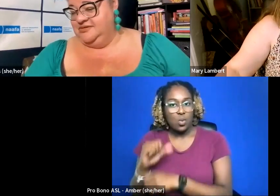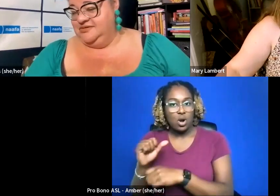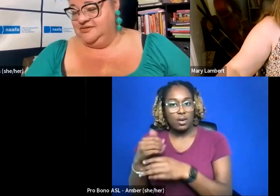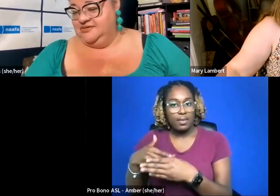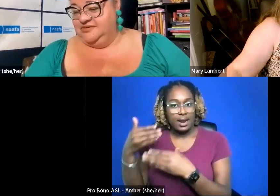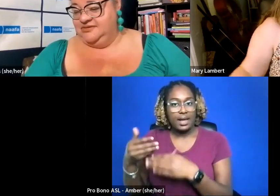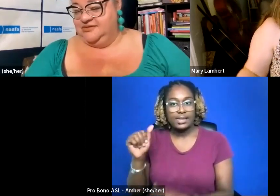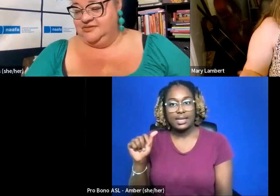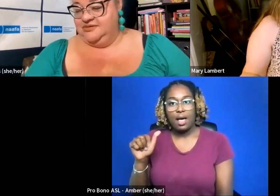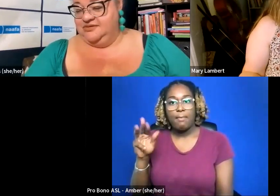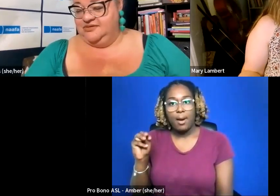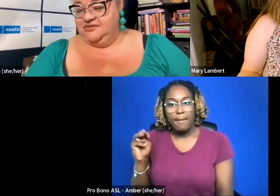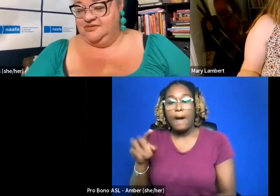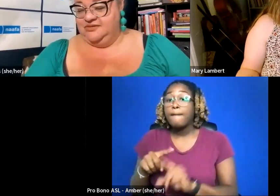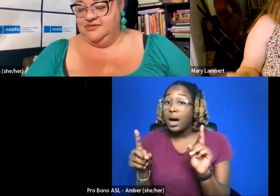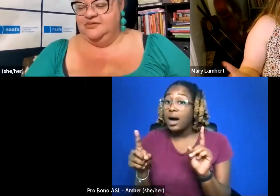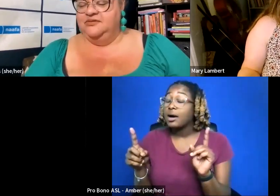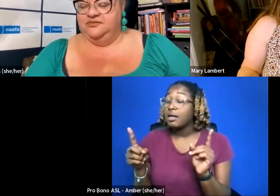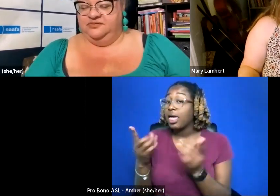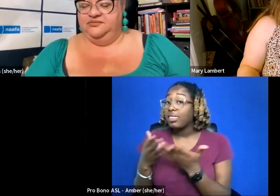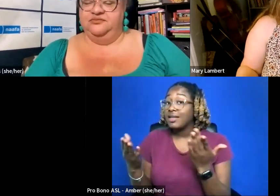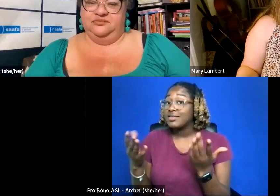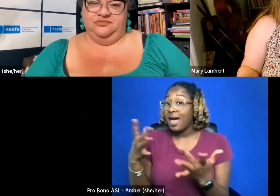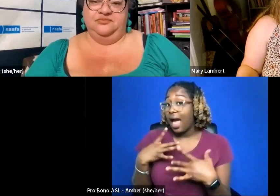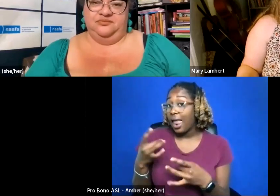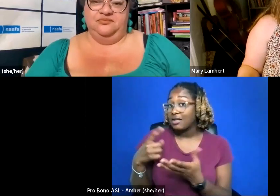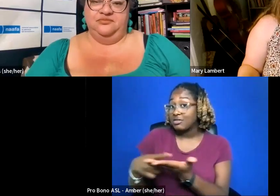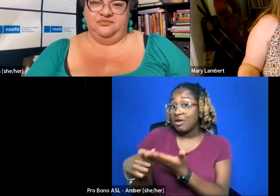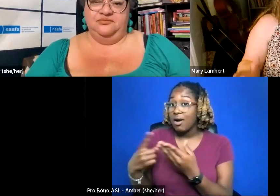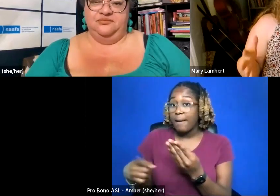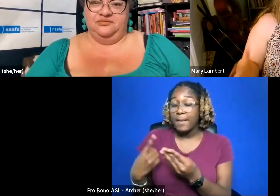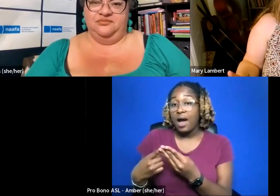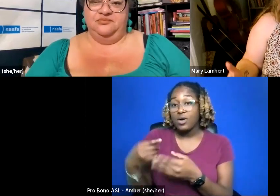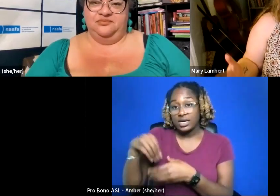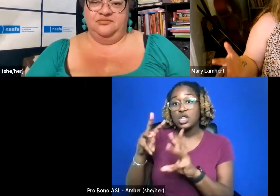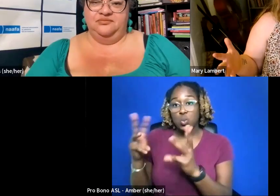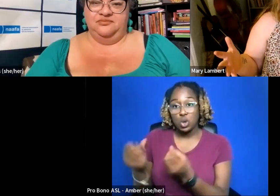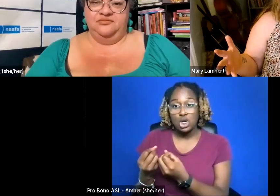But, you know, a lot of the stuff I like to talk about in my like, everybody has a workshop because I feel like it is so